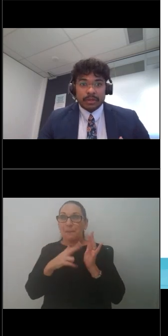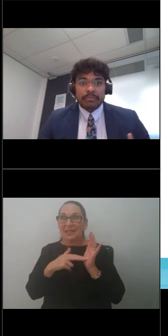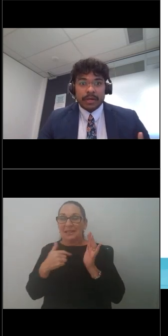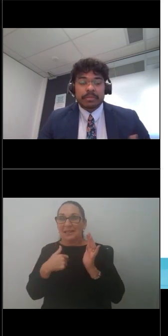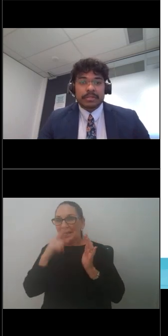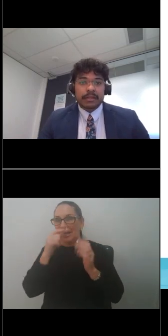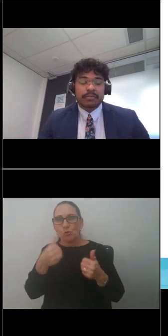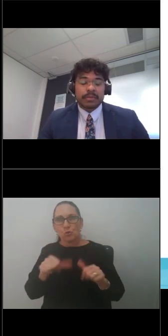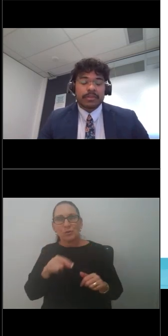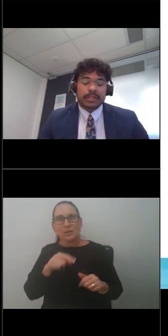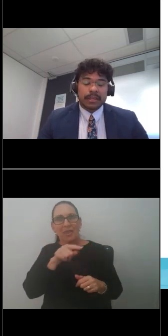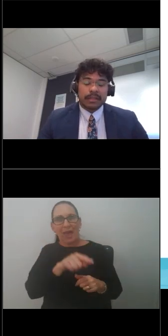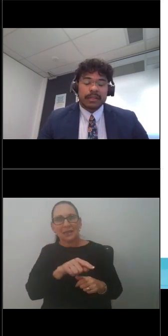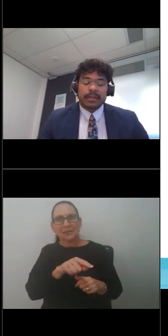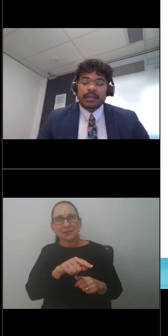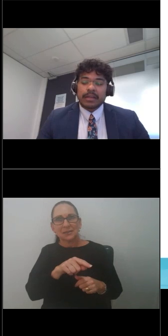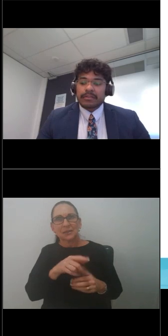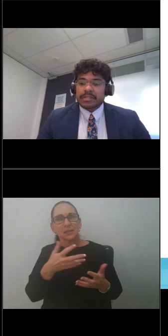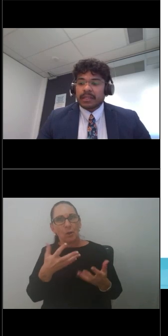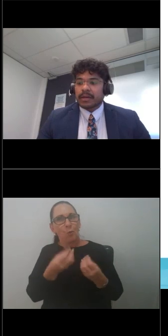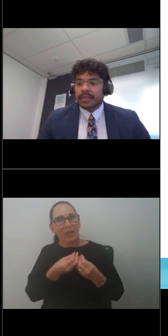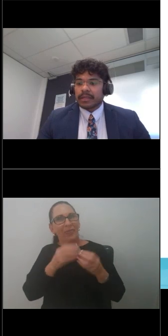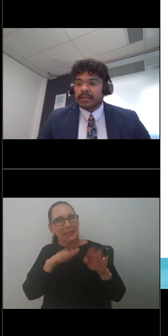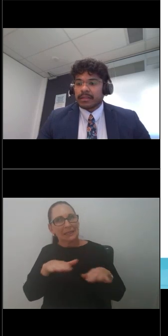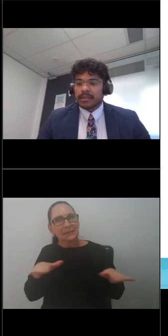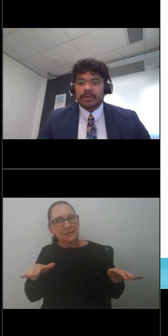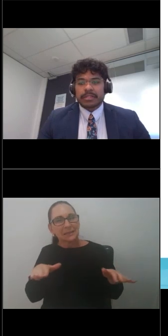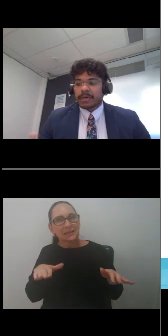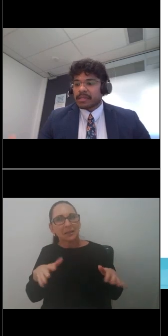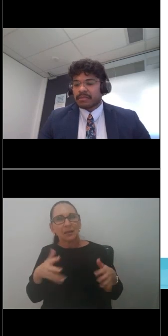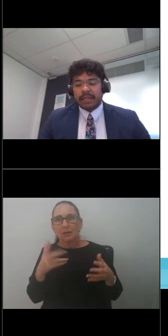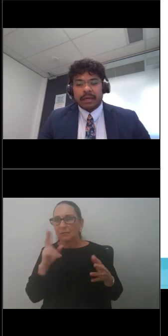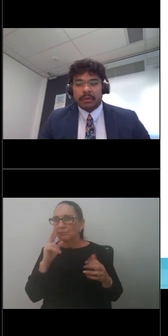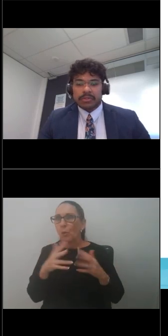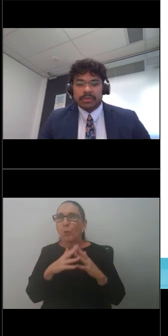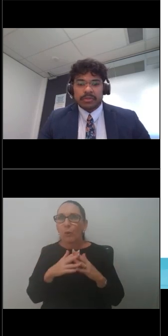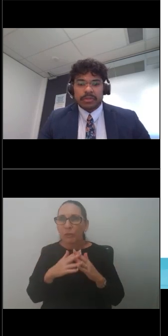lot of my perspective with using the kit I've seen how it can you know in the space of an hour or two